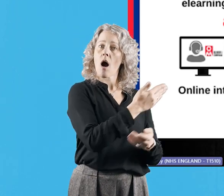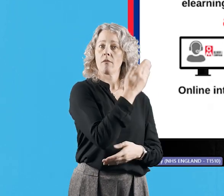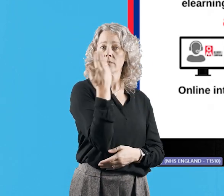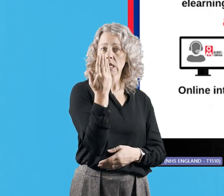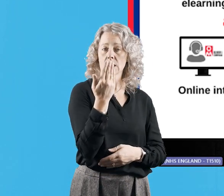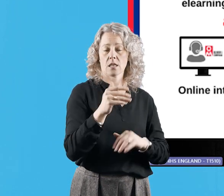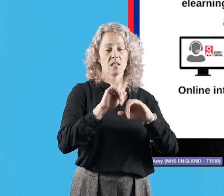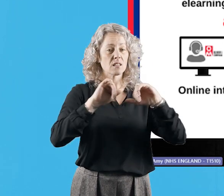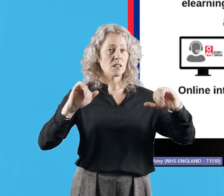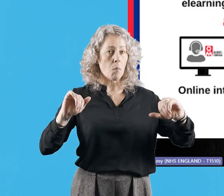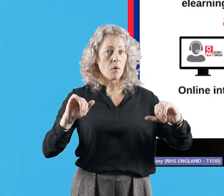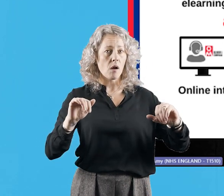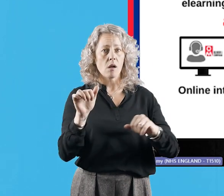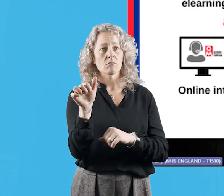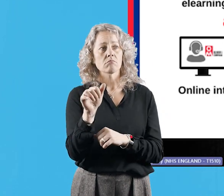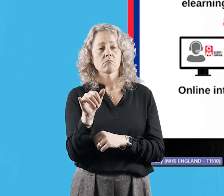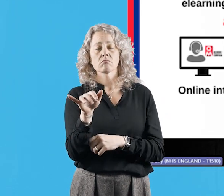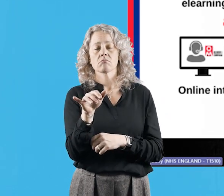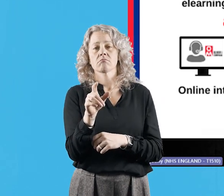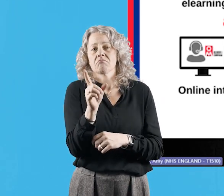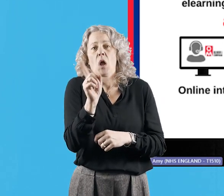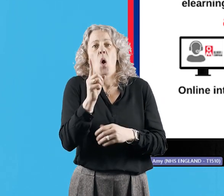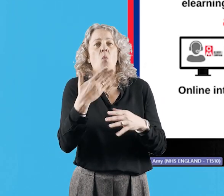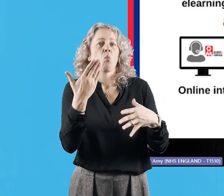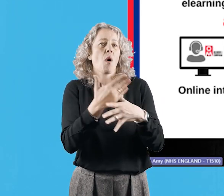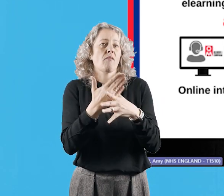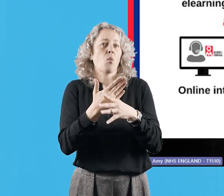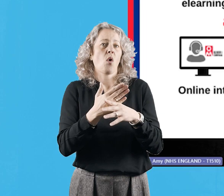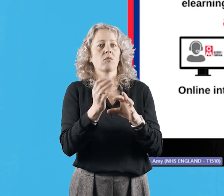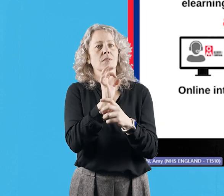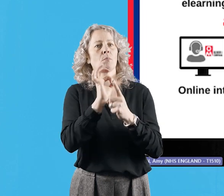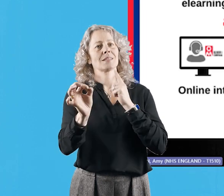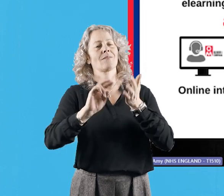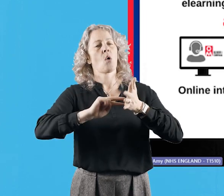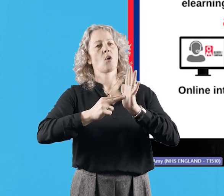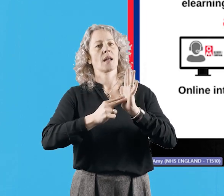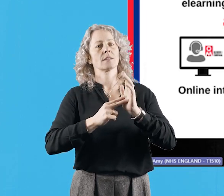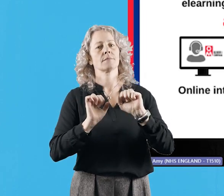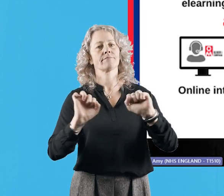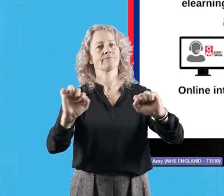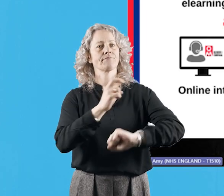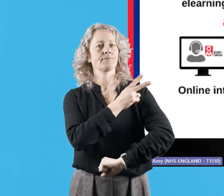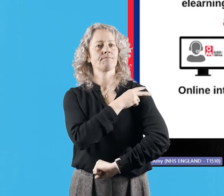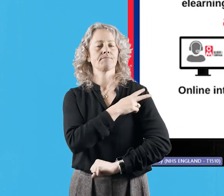actually separately into half days, whatever works for the organisation and for the staff.